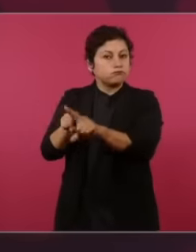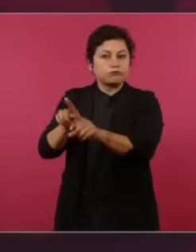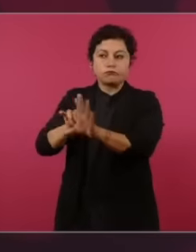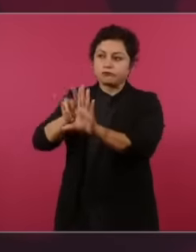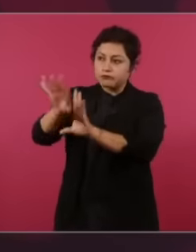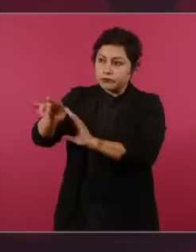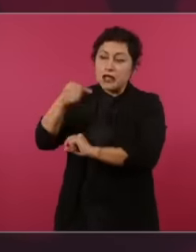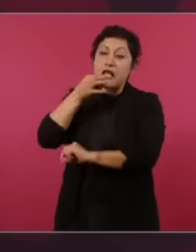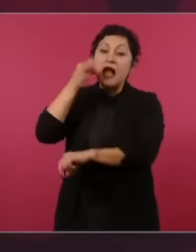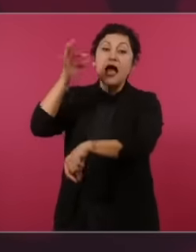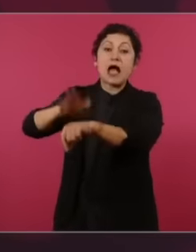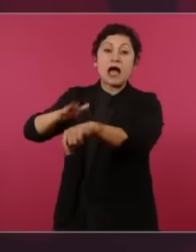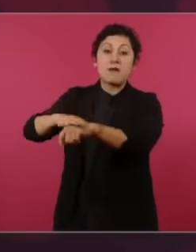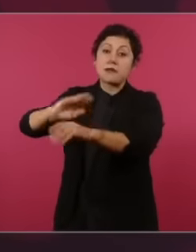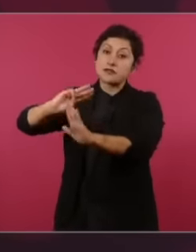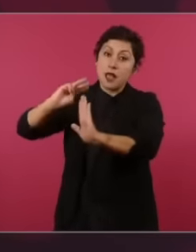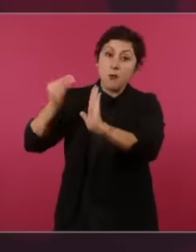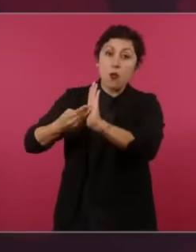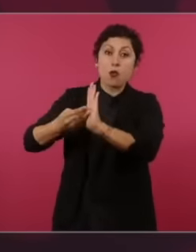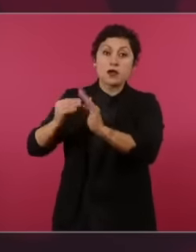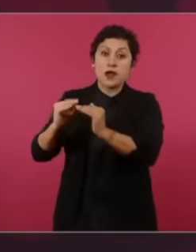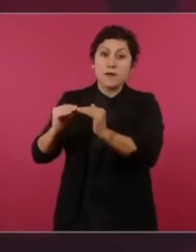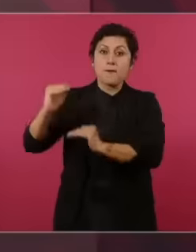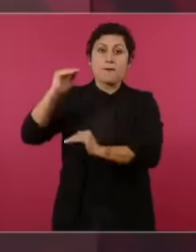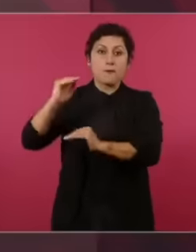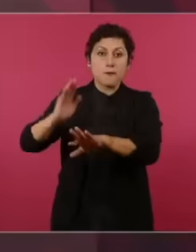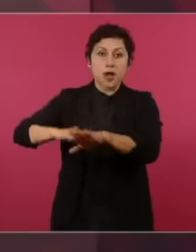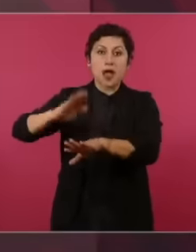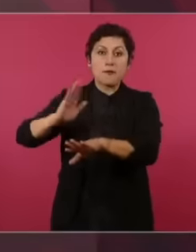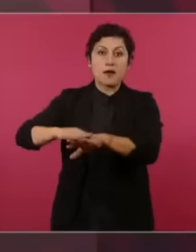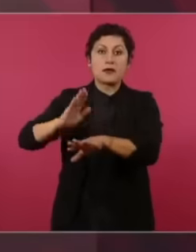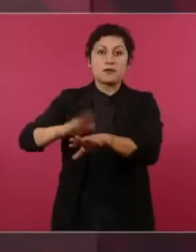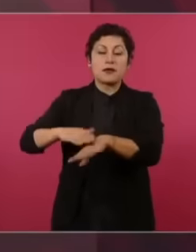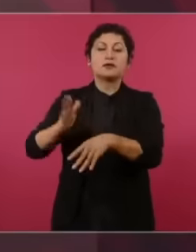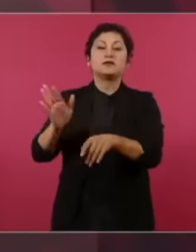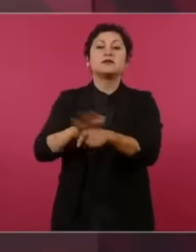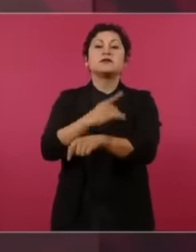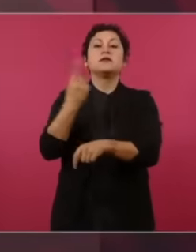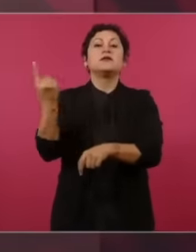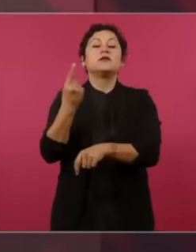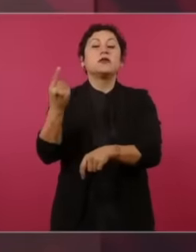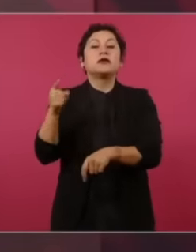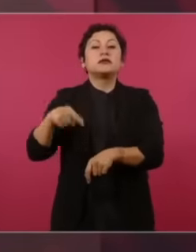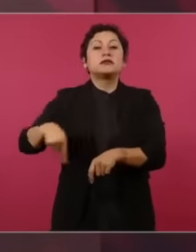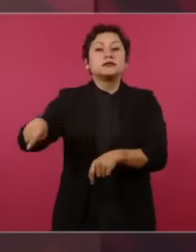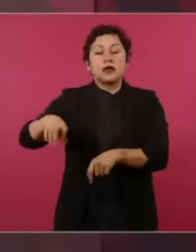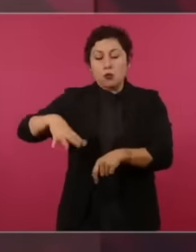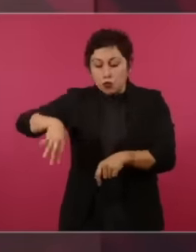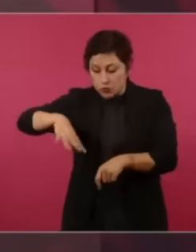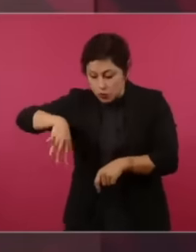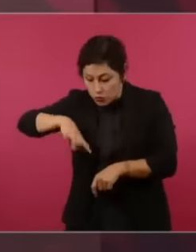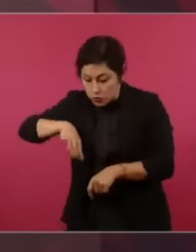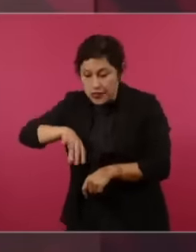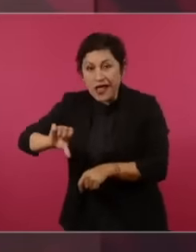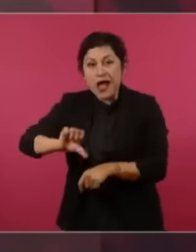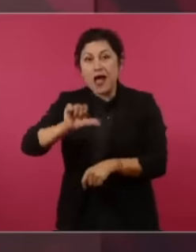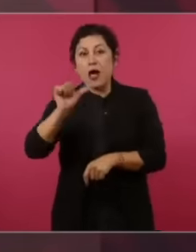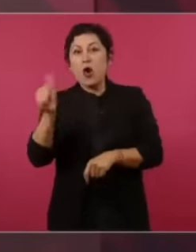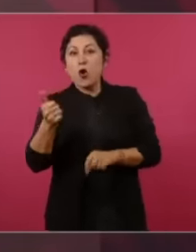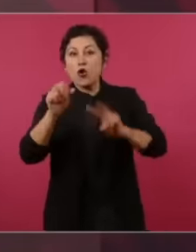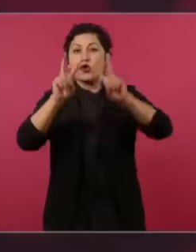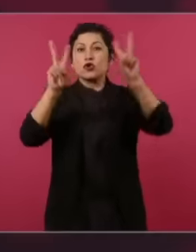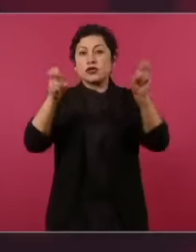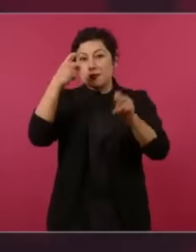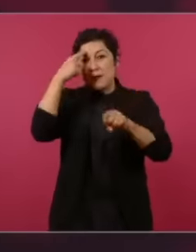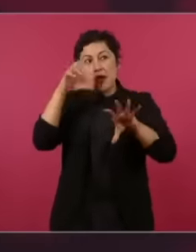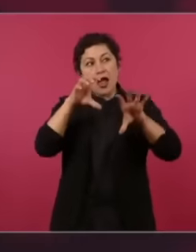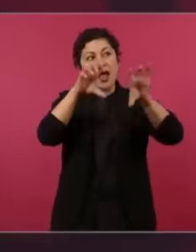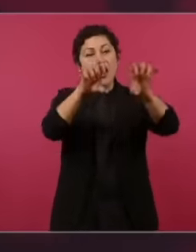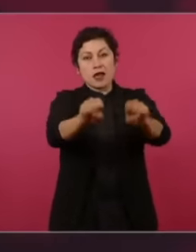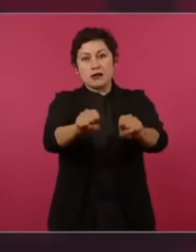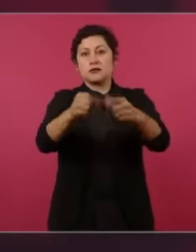because he was looking to see if there were other things and there weren't, that's also part of the